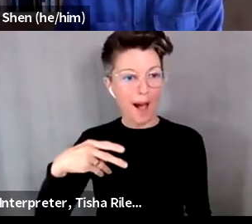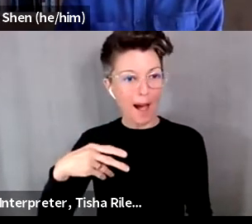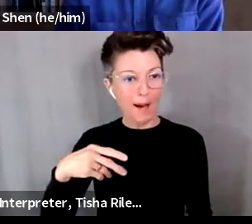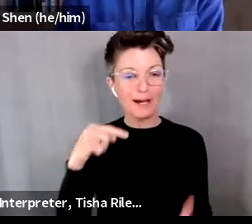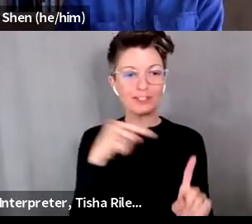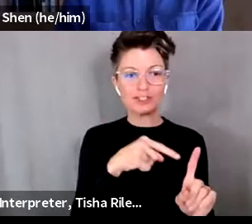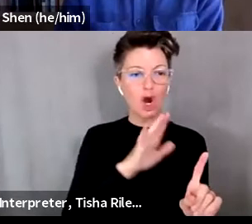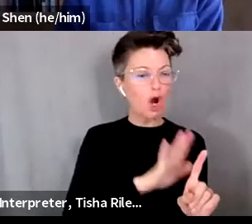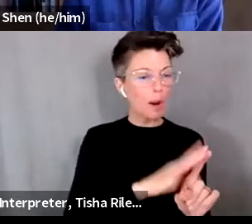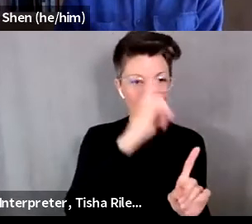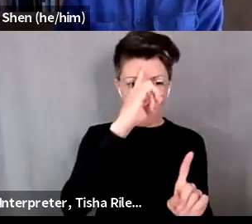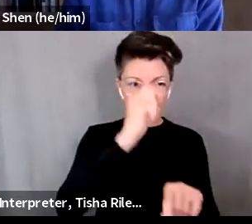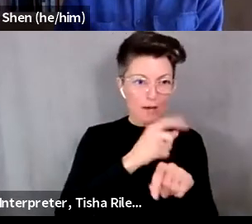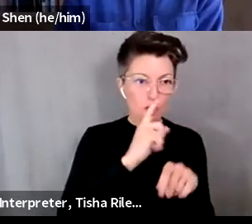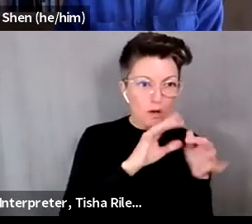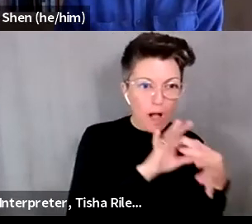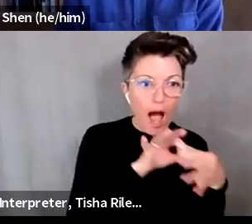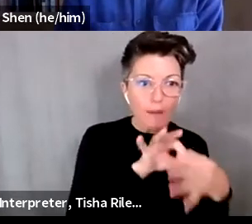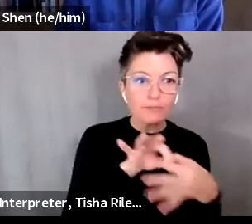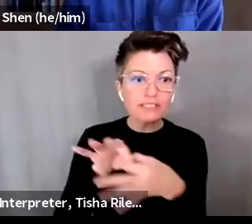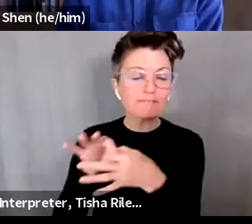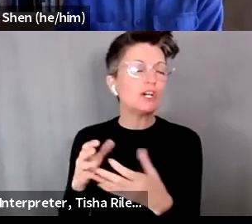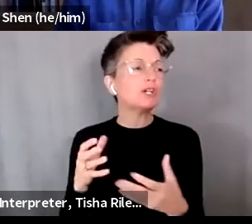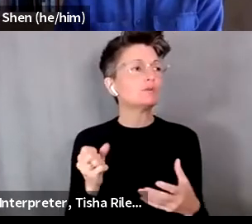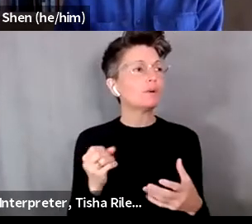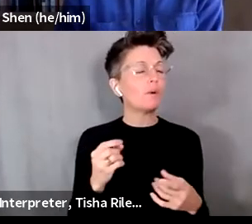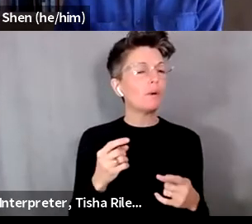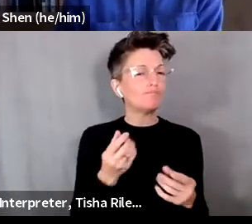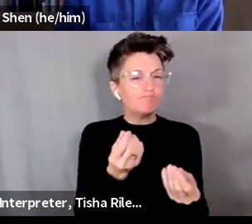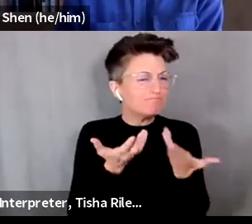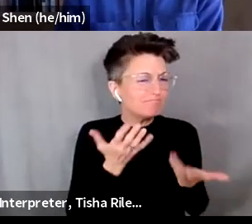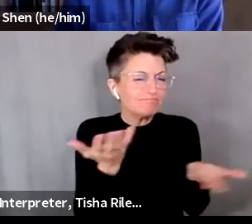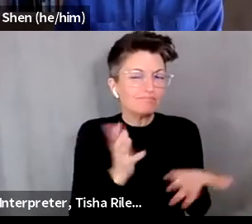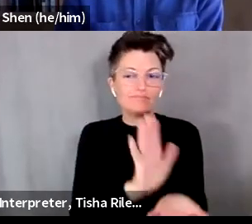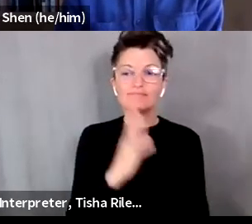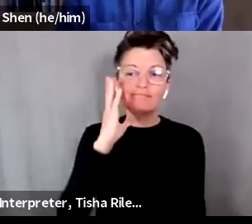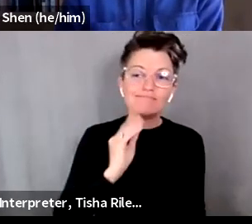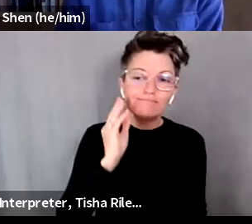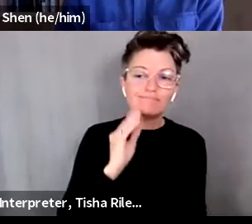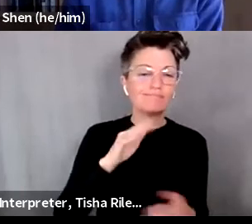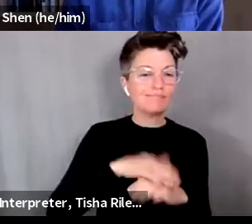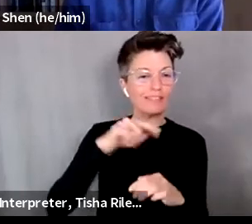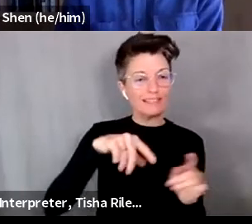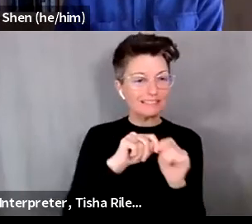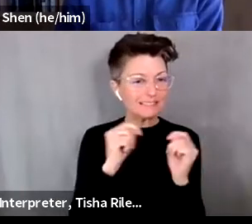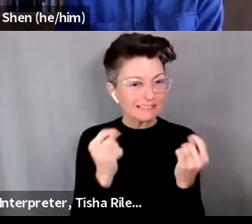So can you talk about your experience of this team of, of mostly powerful women and Mike,